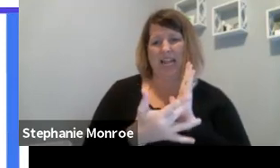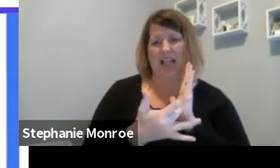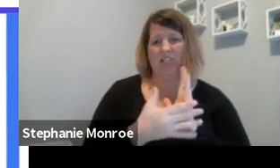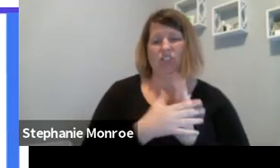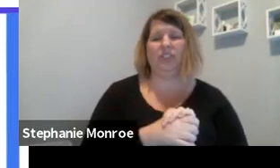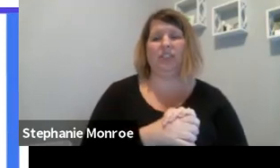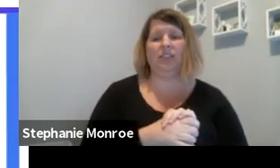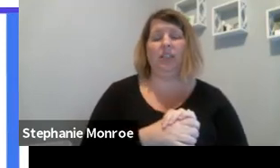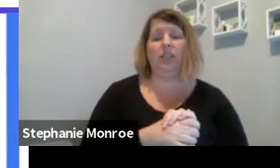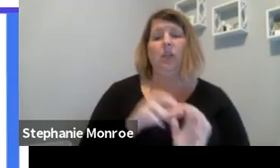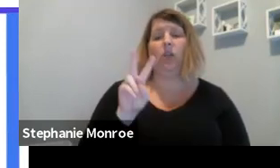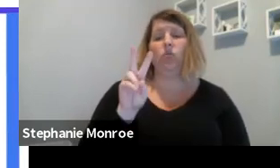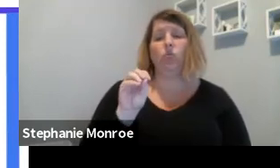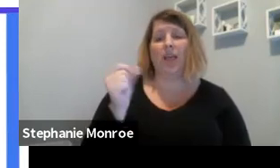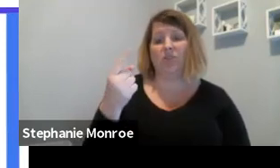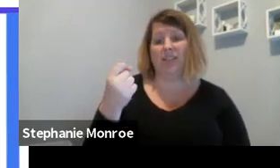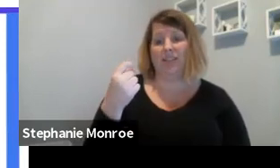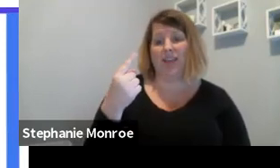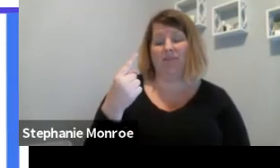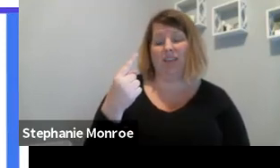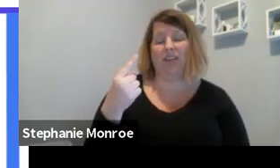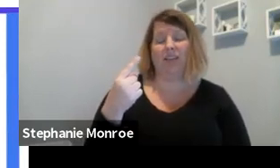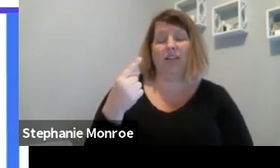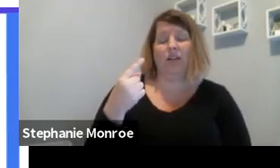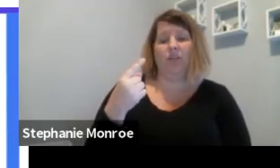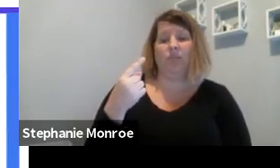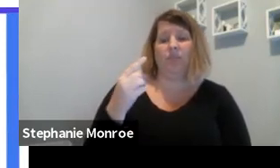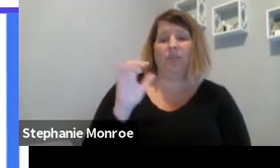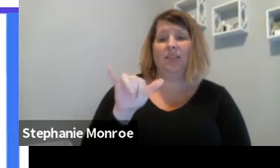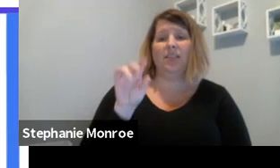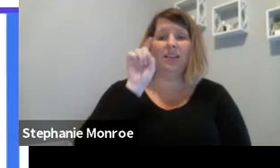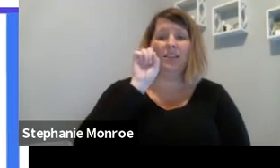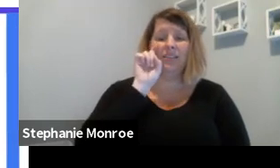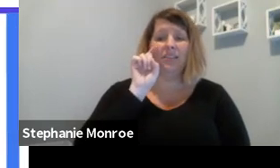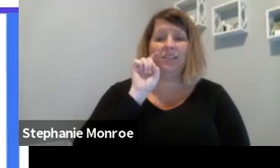In 2011, the sexting Florida Statute 874-847